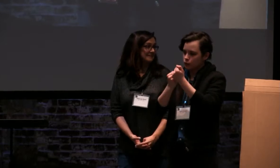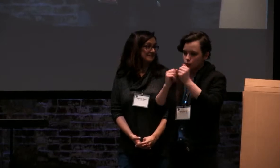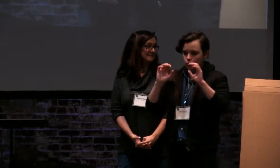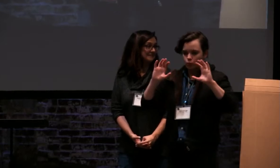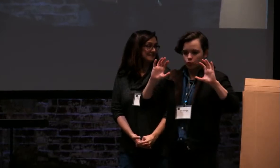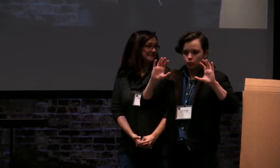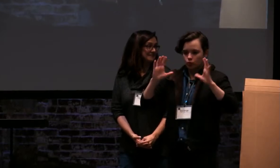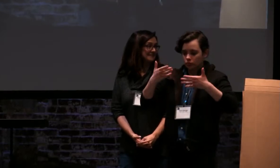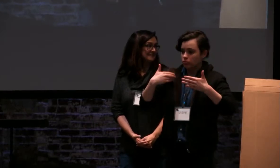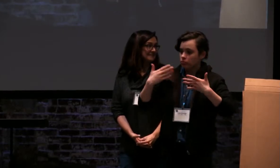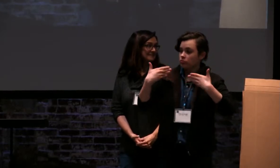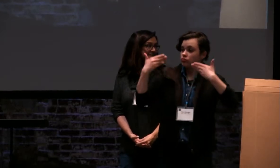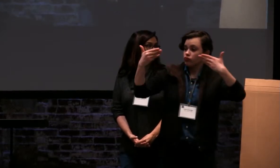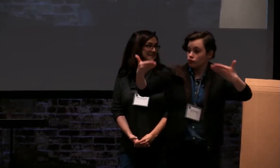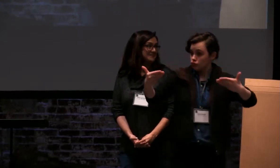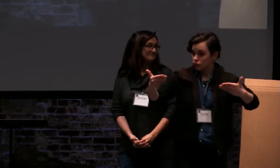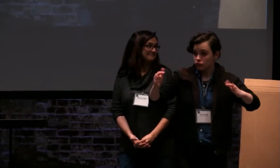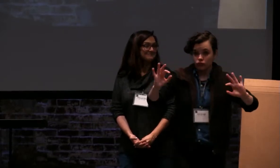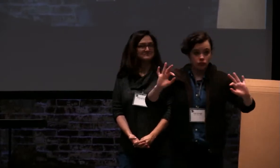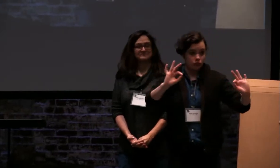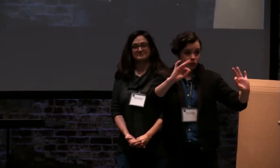What we are going to do is start with an advocacy group,